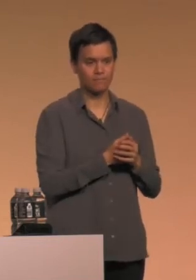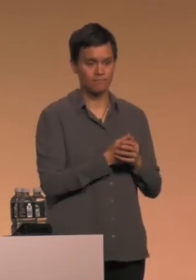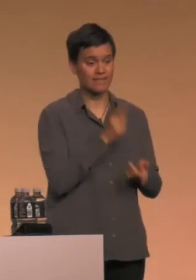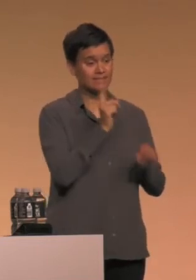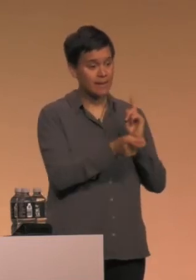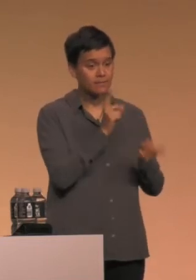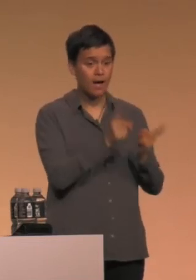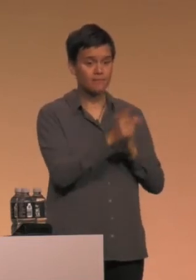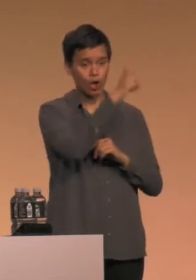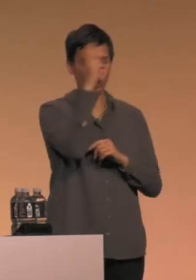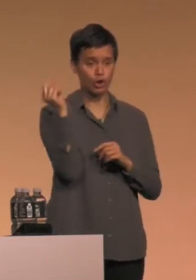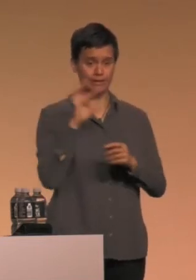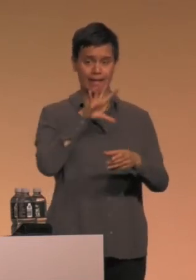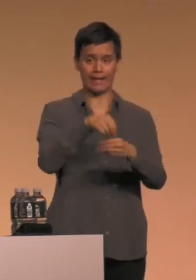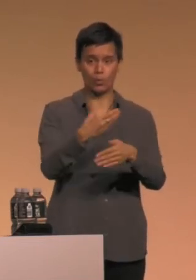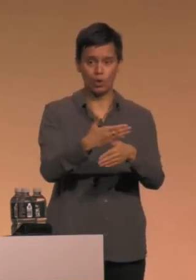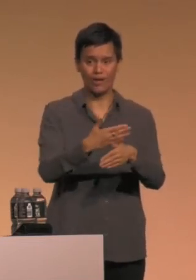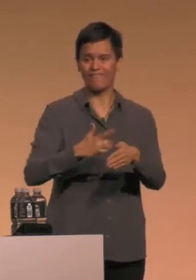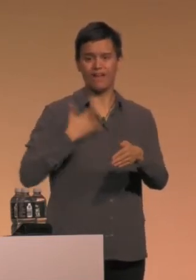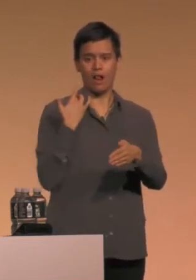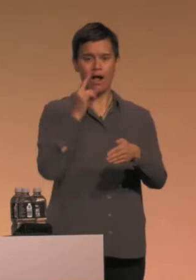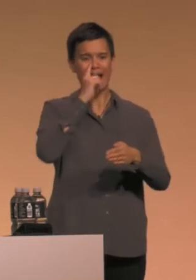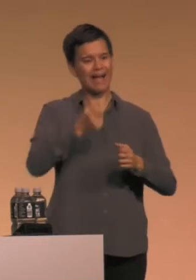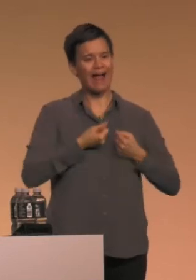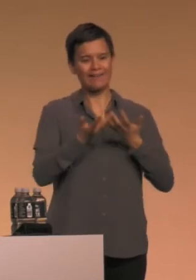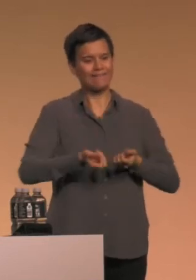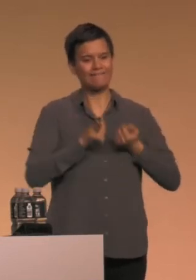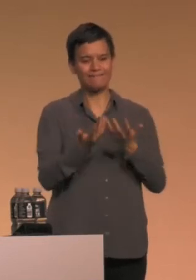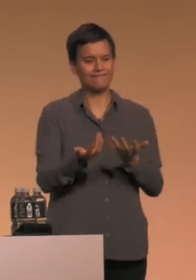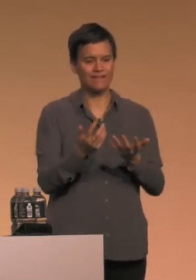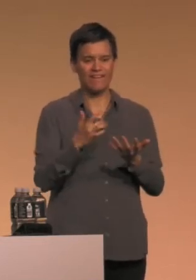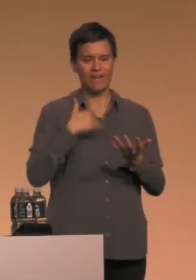that nurses perceive as hindering their ability to relate to and support patients.